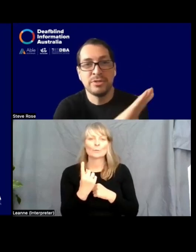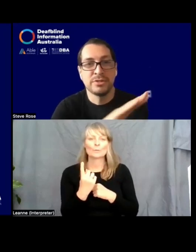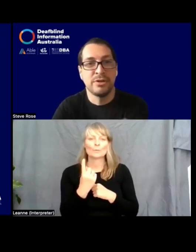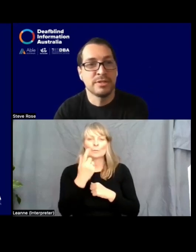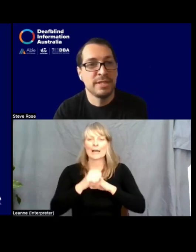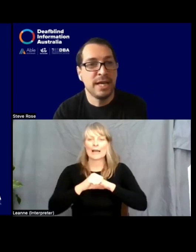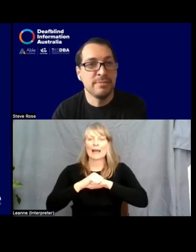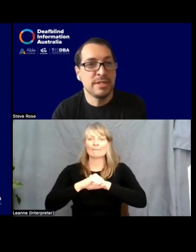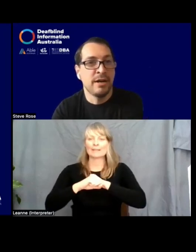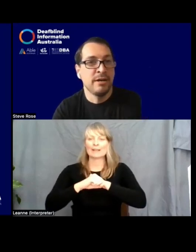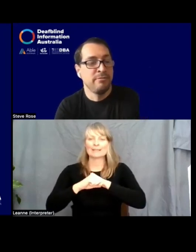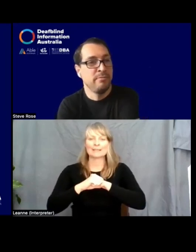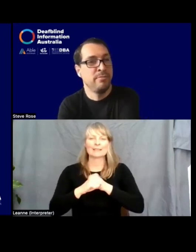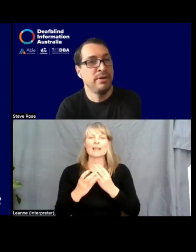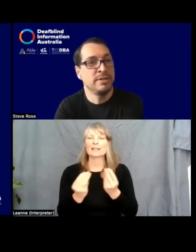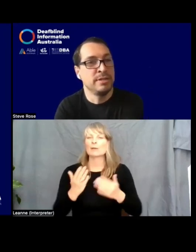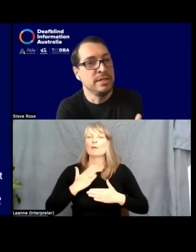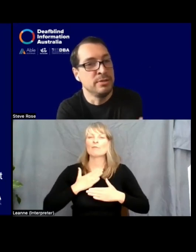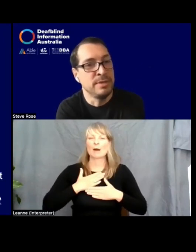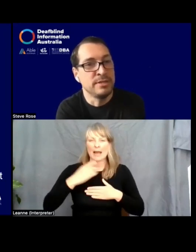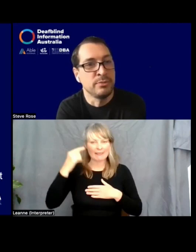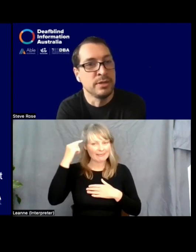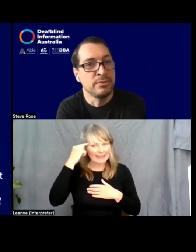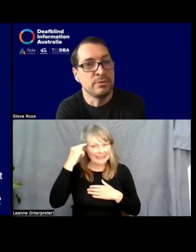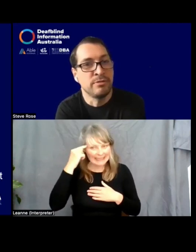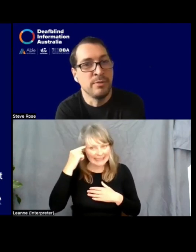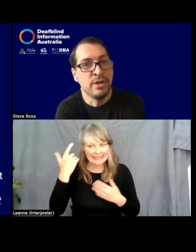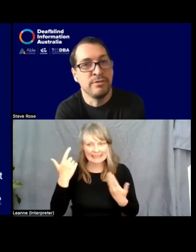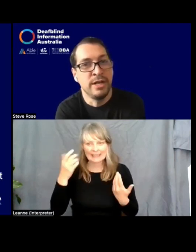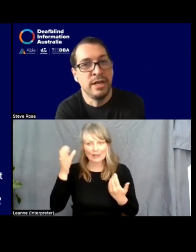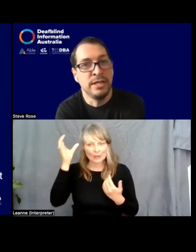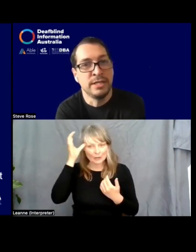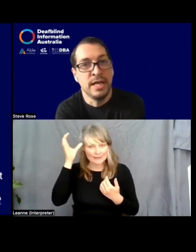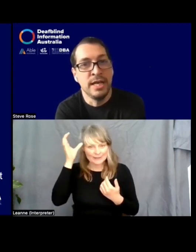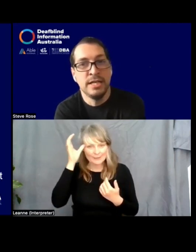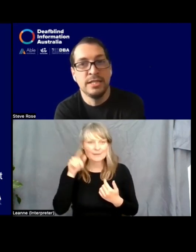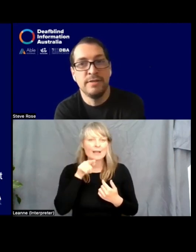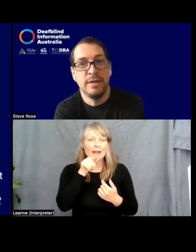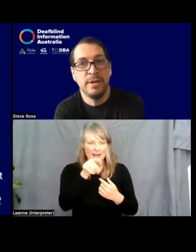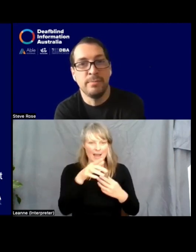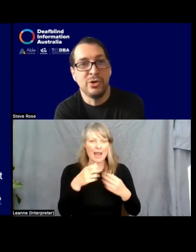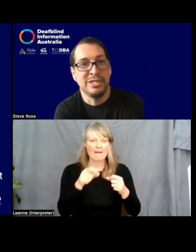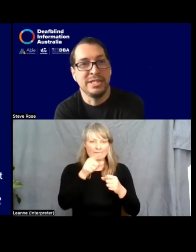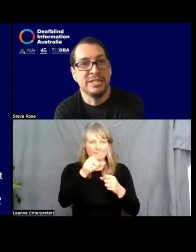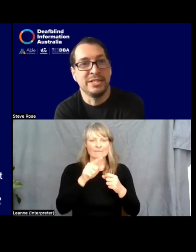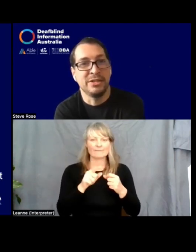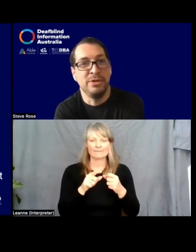thoughts and concepts, I've submitted them into a piece of work called 'A framework for learners developing bodily tactile